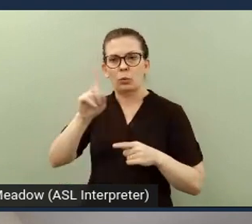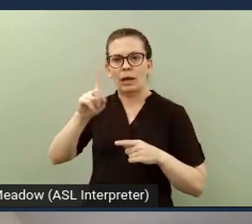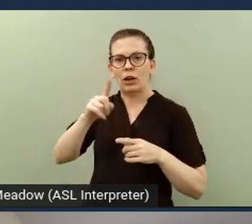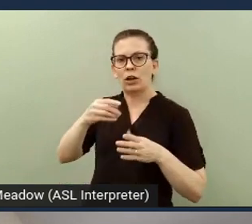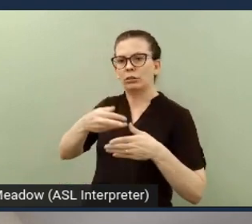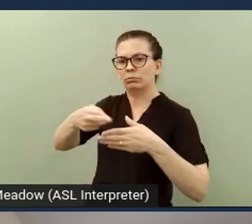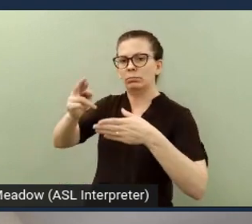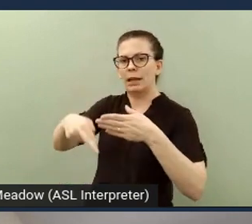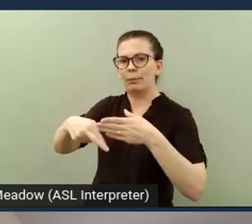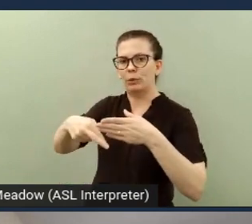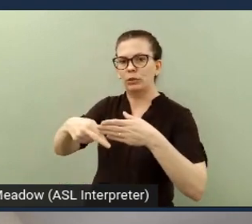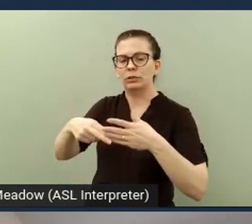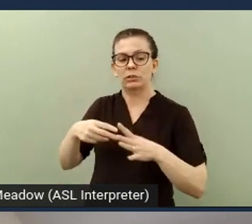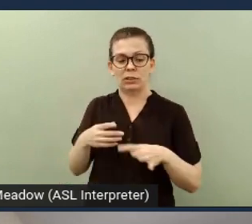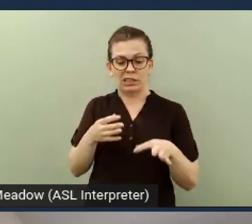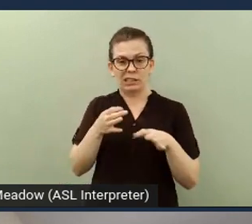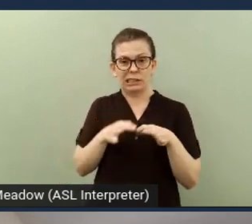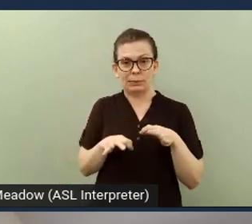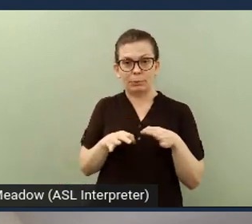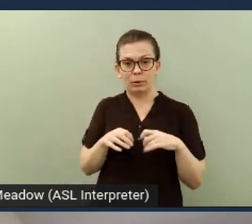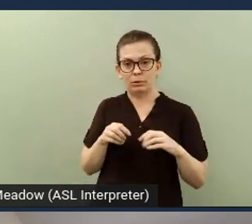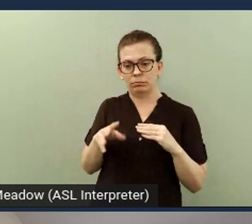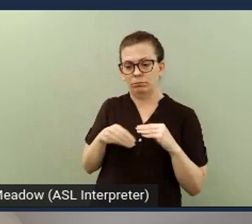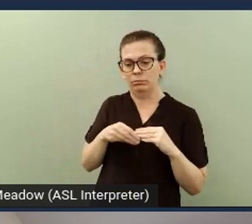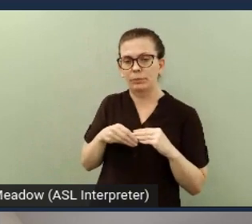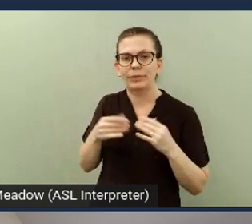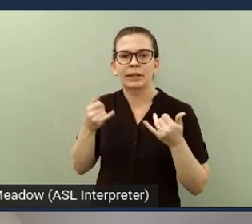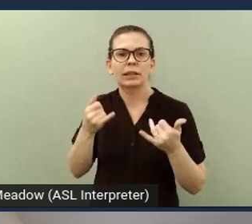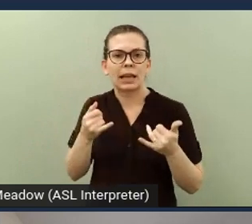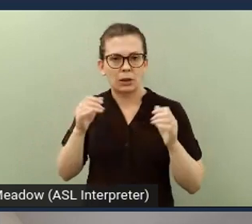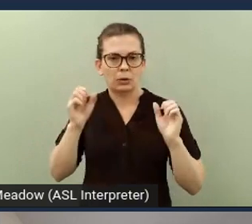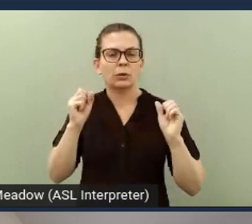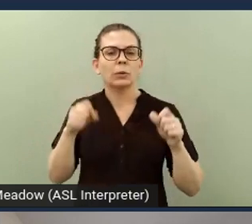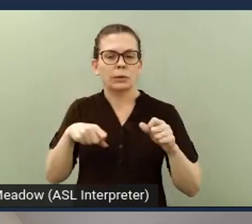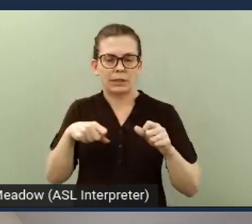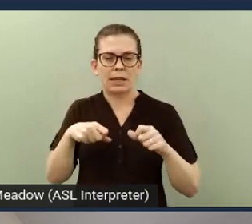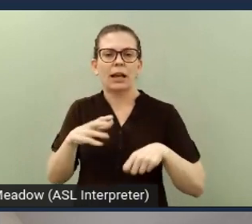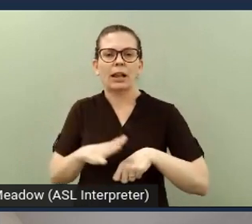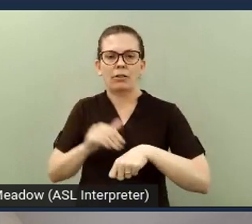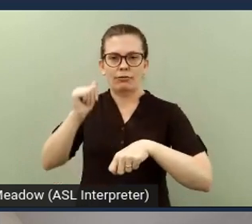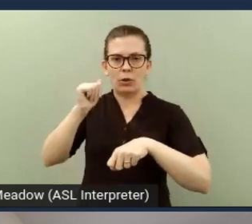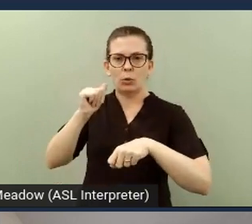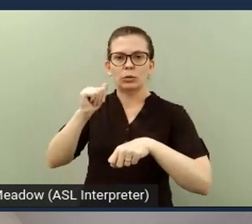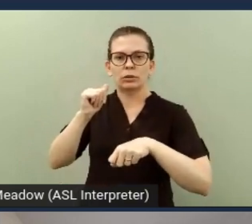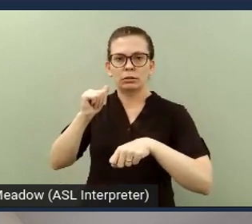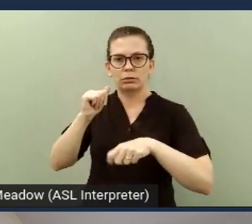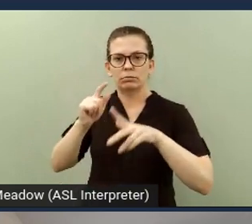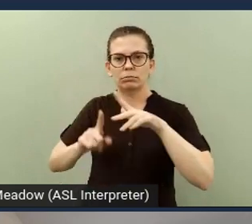So with this simple step, you're now able to invoke your other jobs